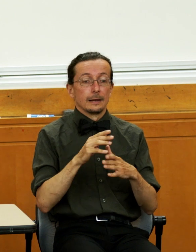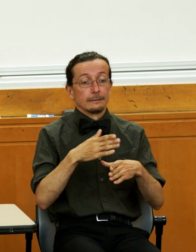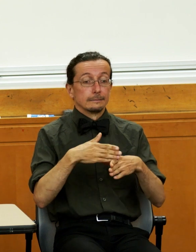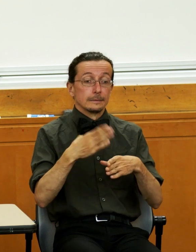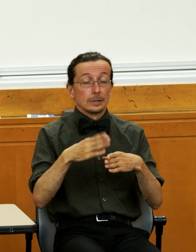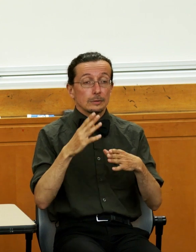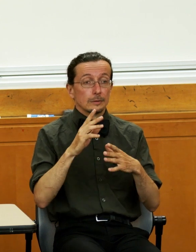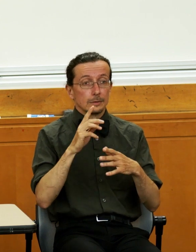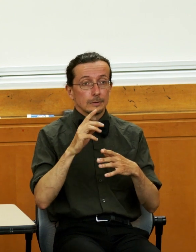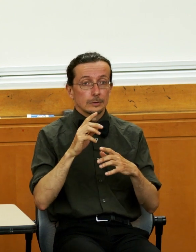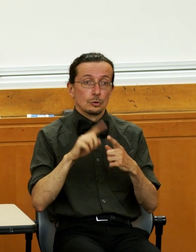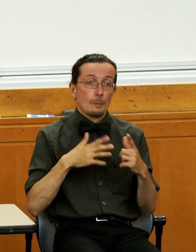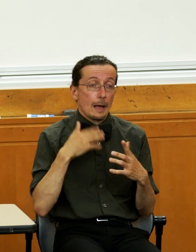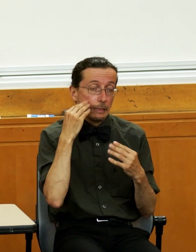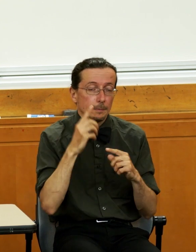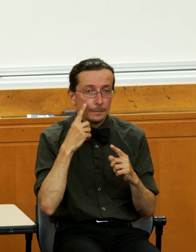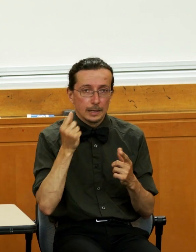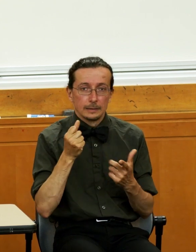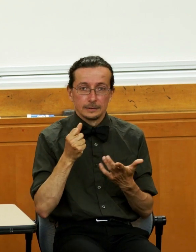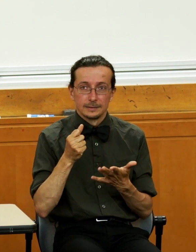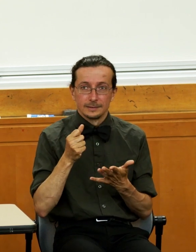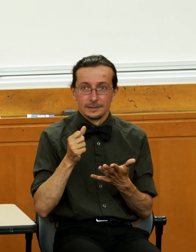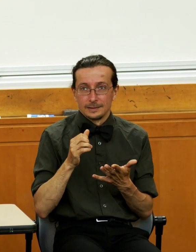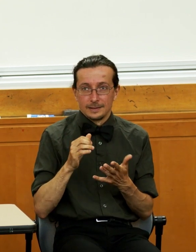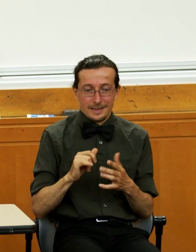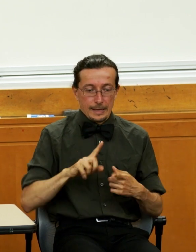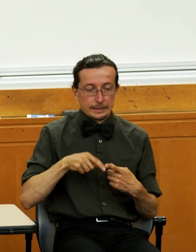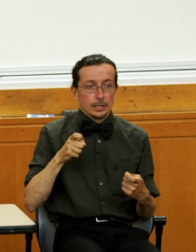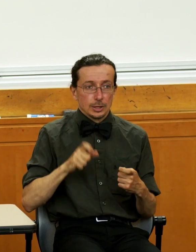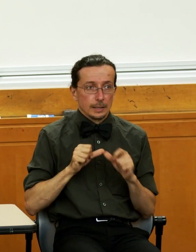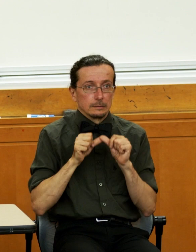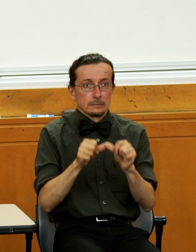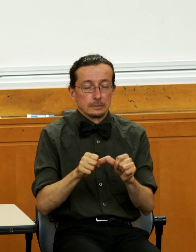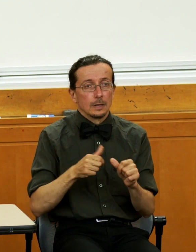it's a tension that's gonna exist and I sort of had to, for myself in this experience,